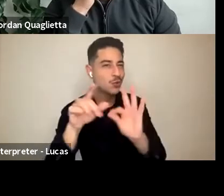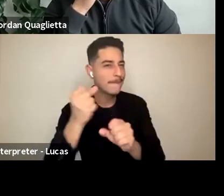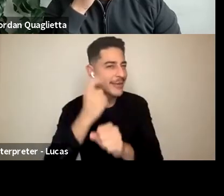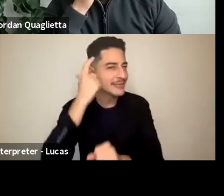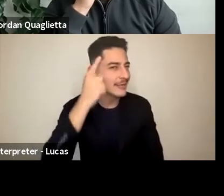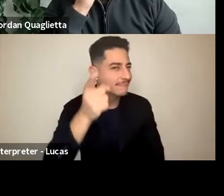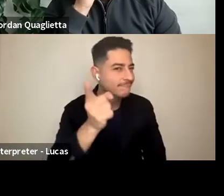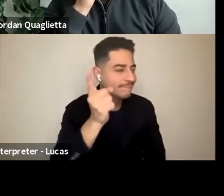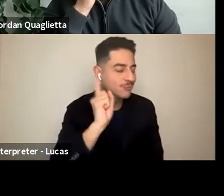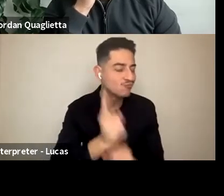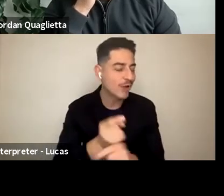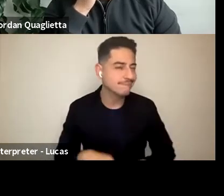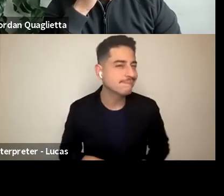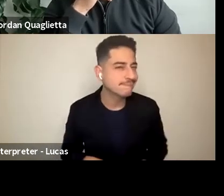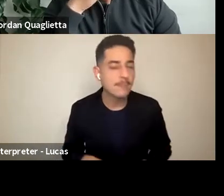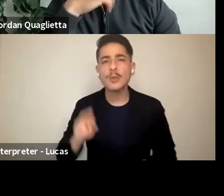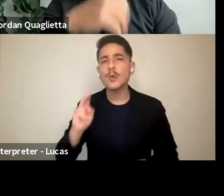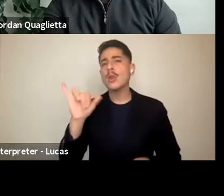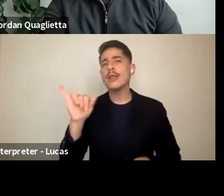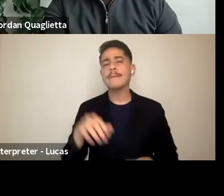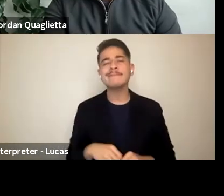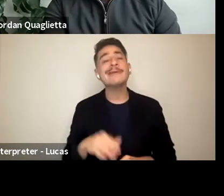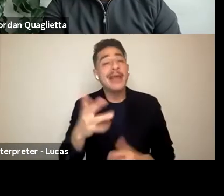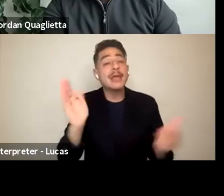And so if you then compare how much are you paying for salaries